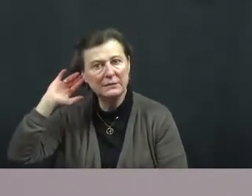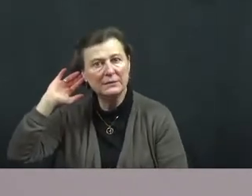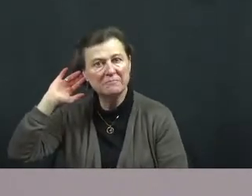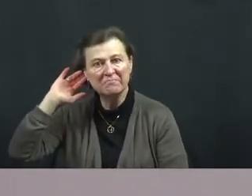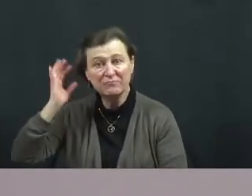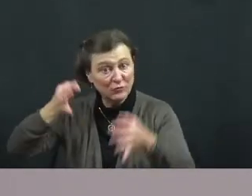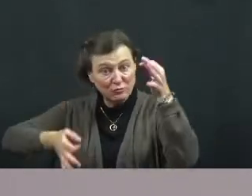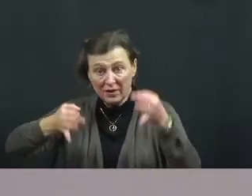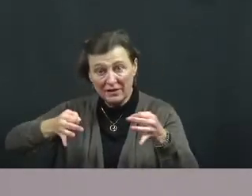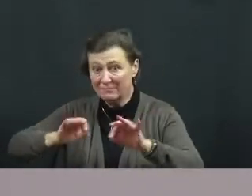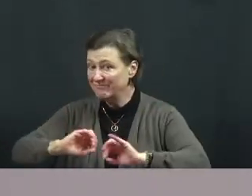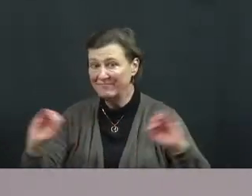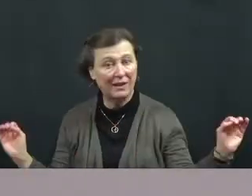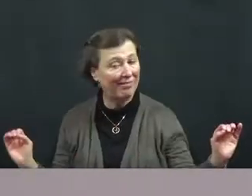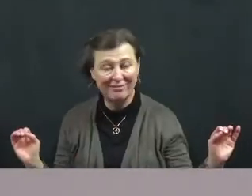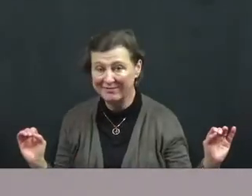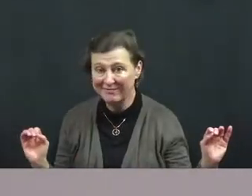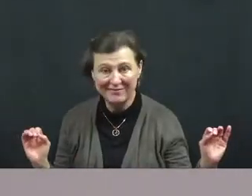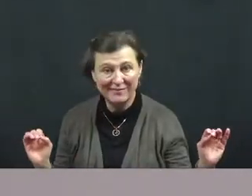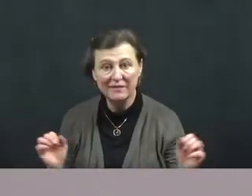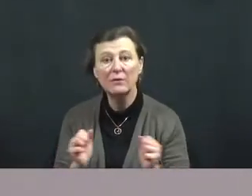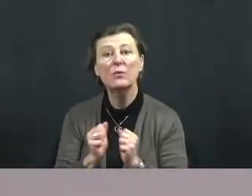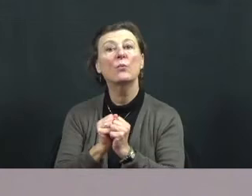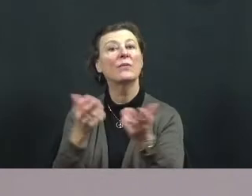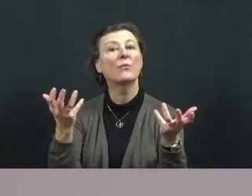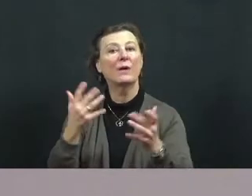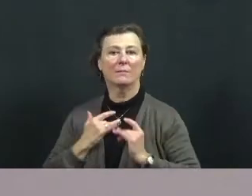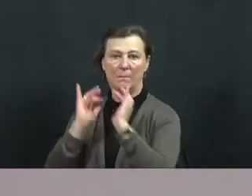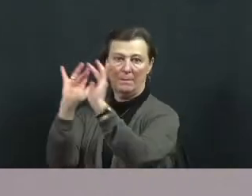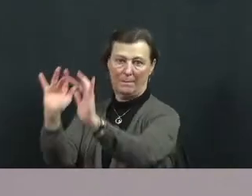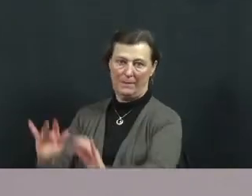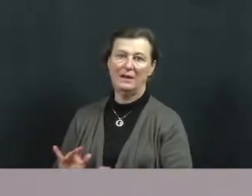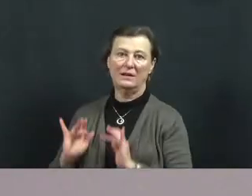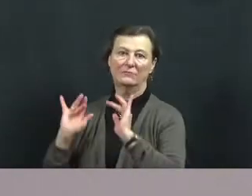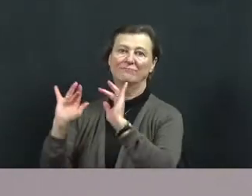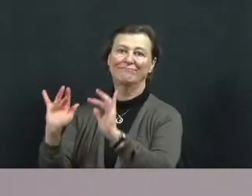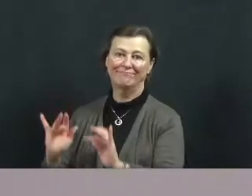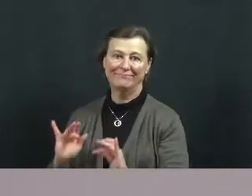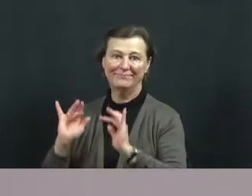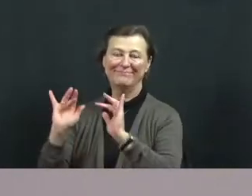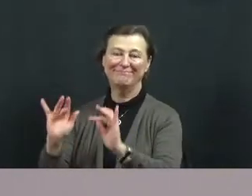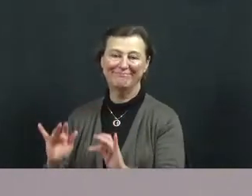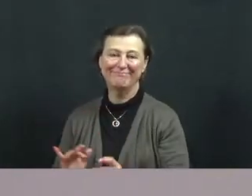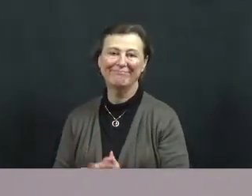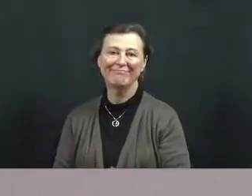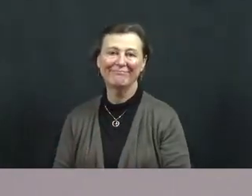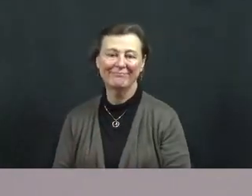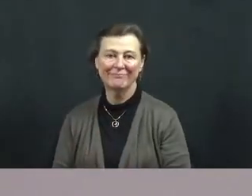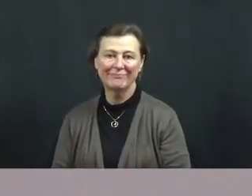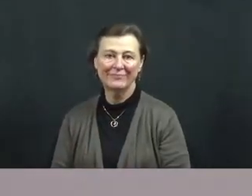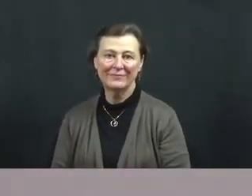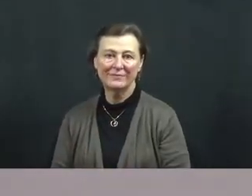judgment, but with compassion.